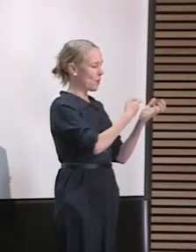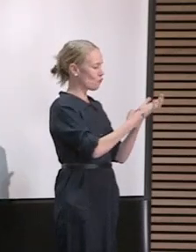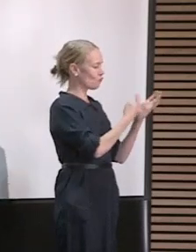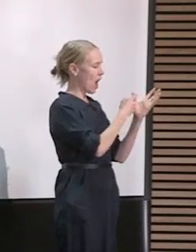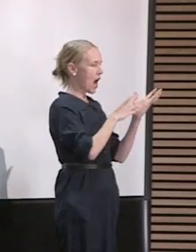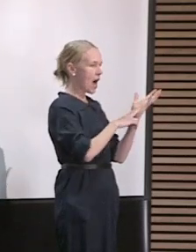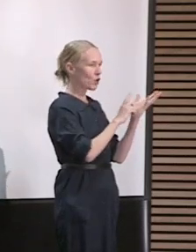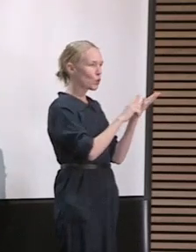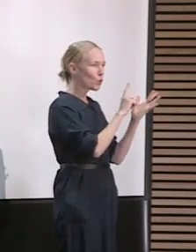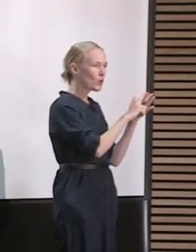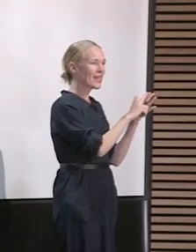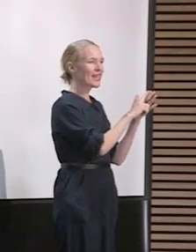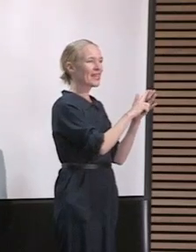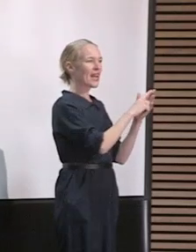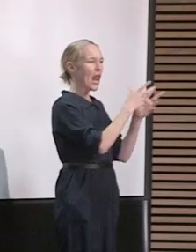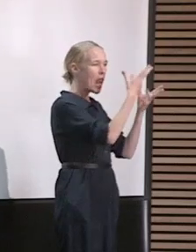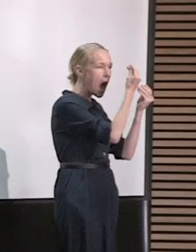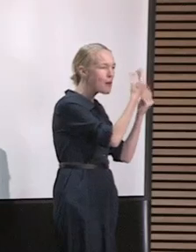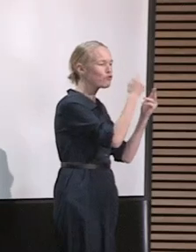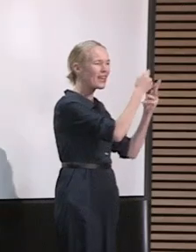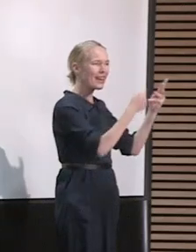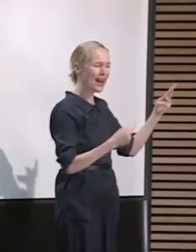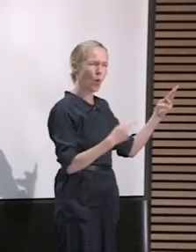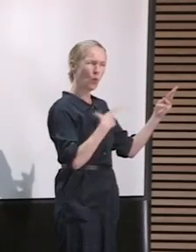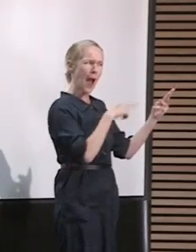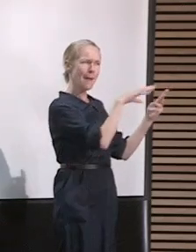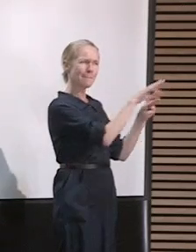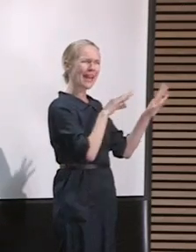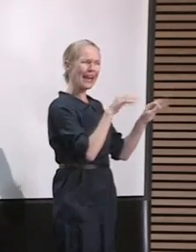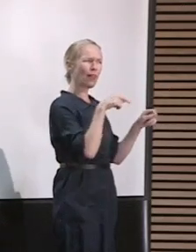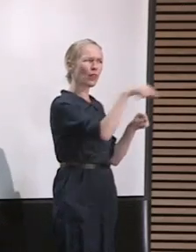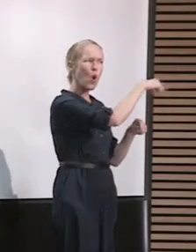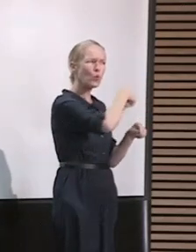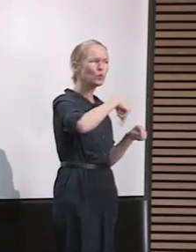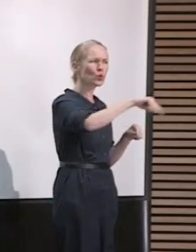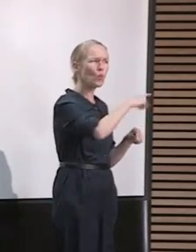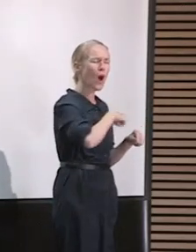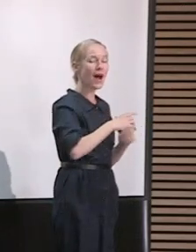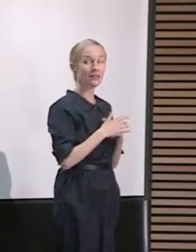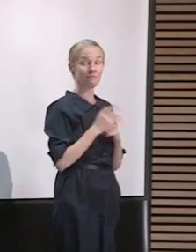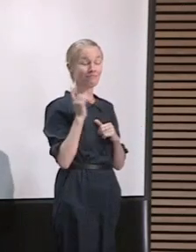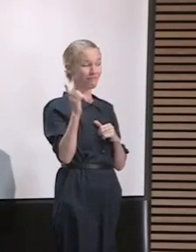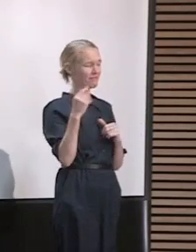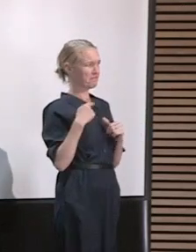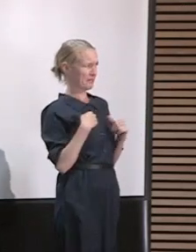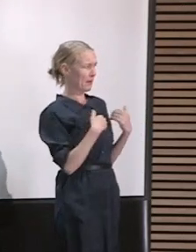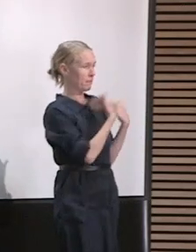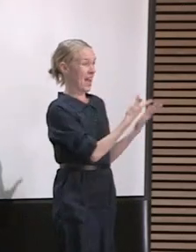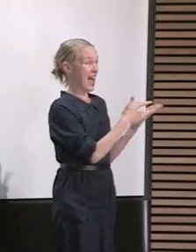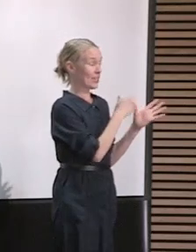targeted for pop-ups? I'll ask the Director-General to comment on where the specific locations are. But partly they'll be